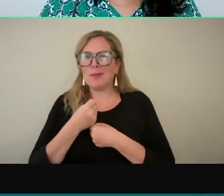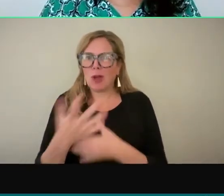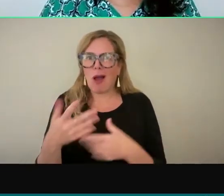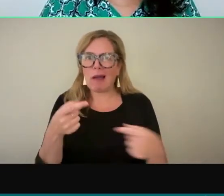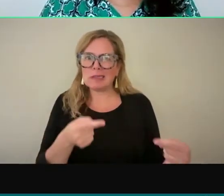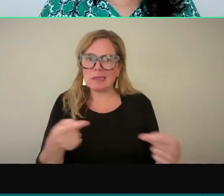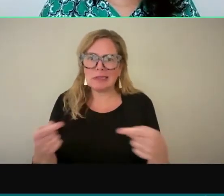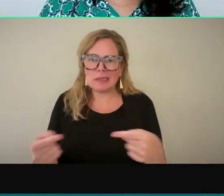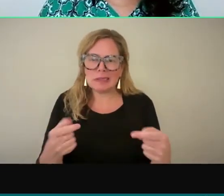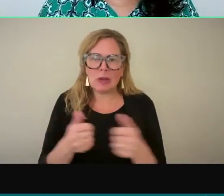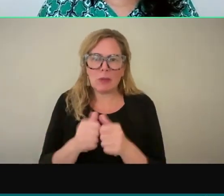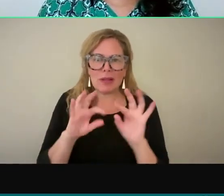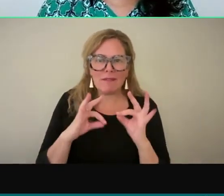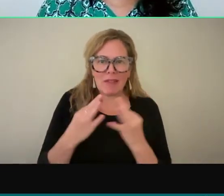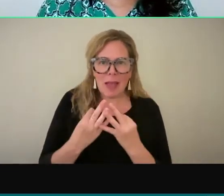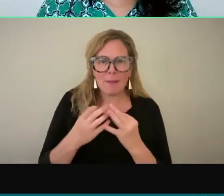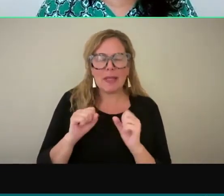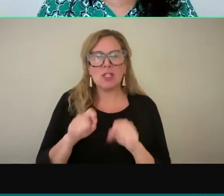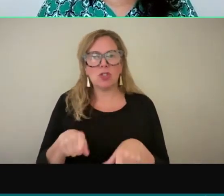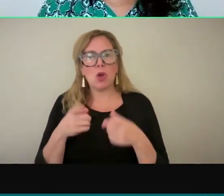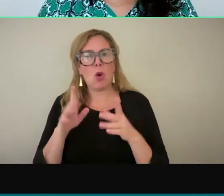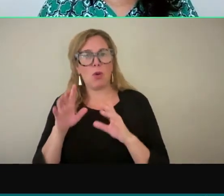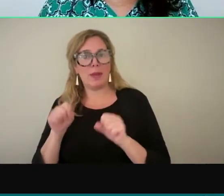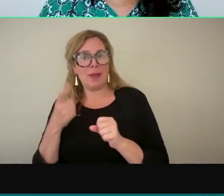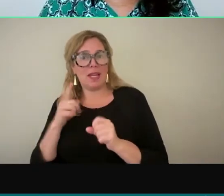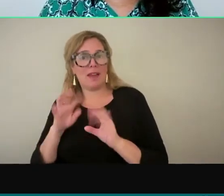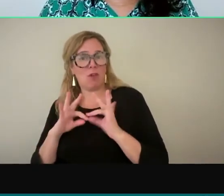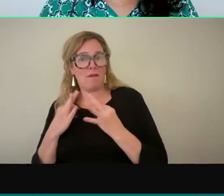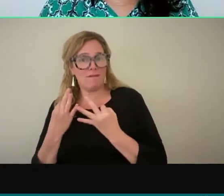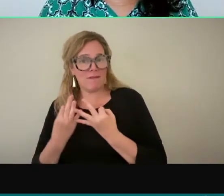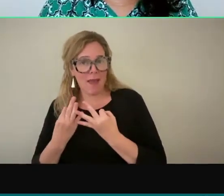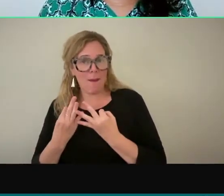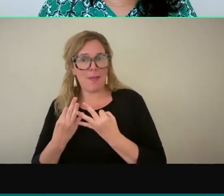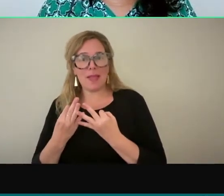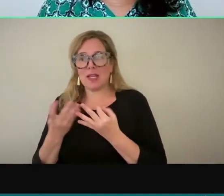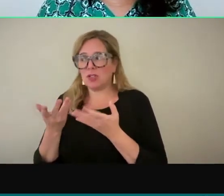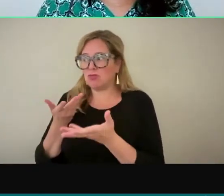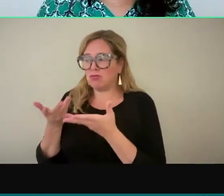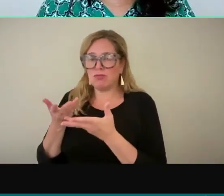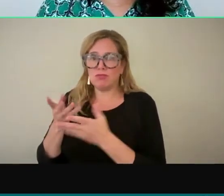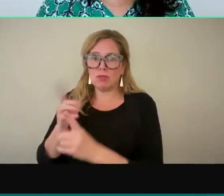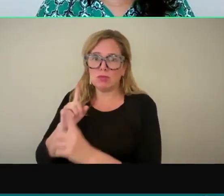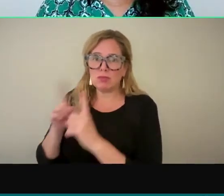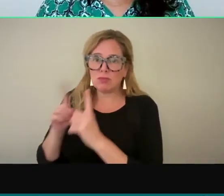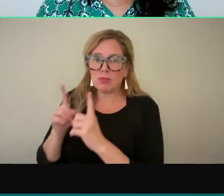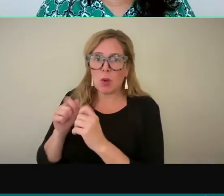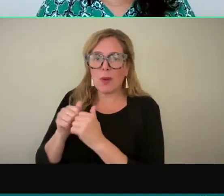appointment. And the ability for two logins to a call for family members to join or for a power of